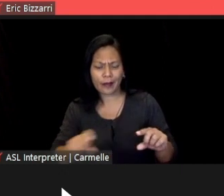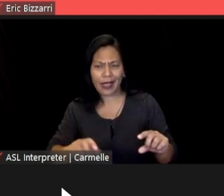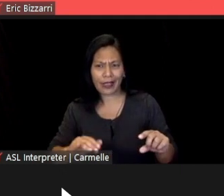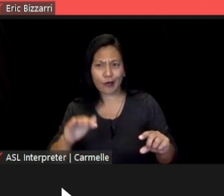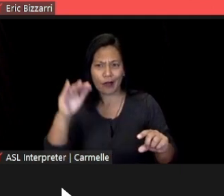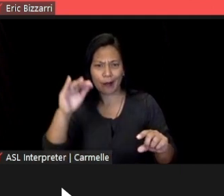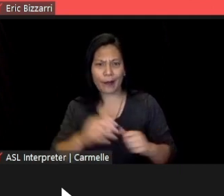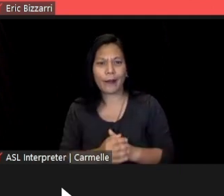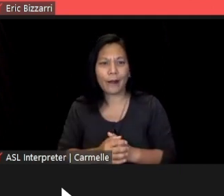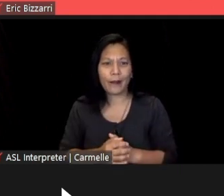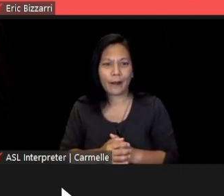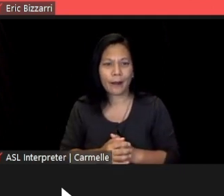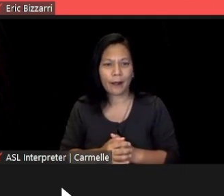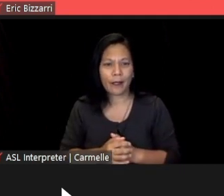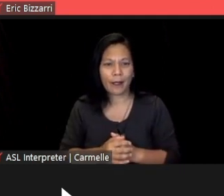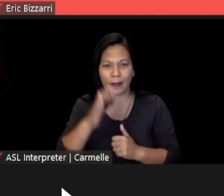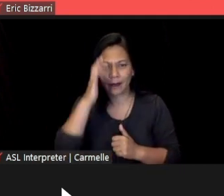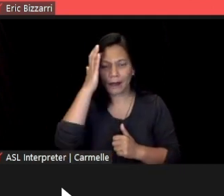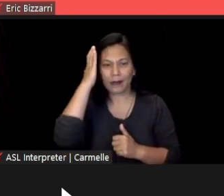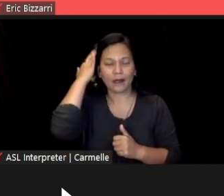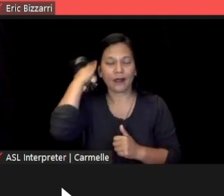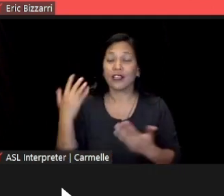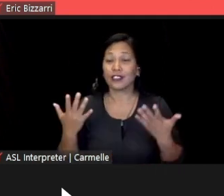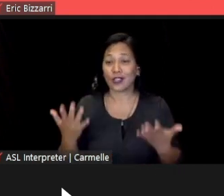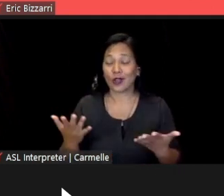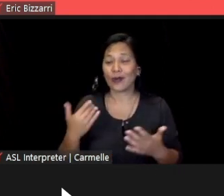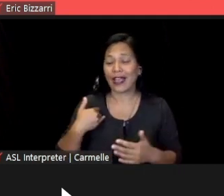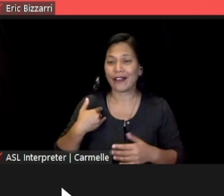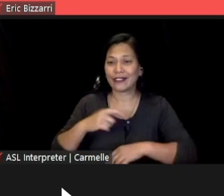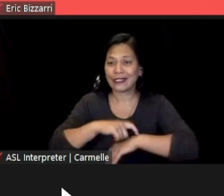So we obviously have first come first serve programs.